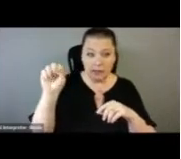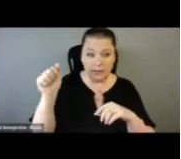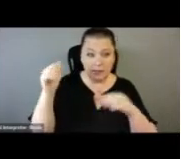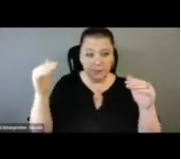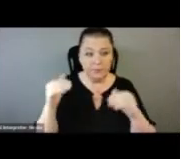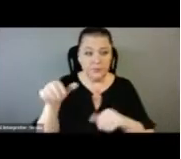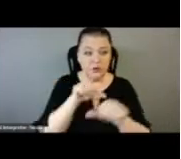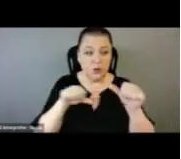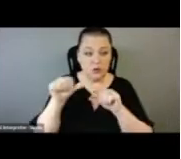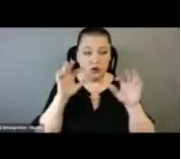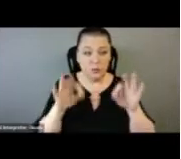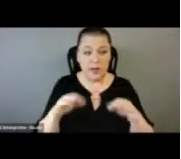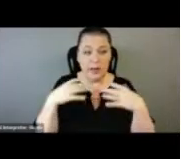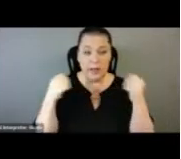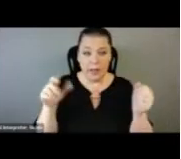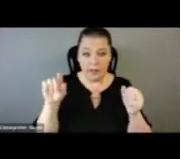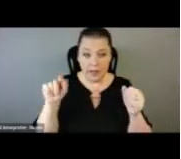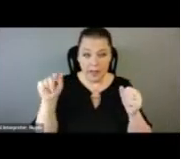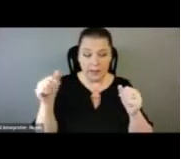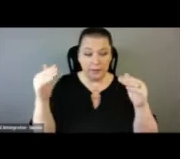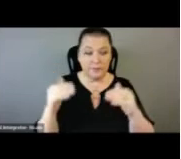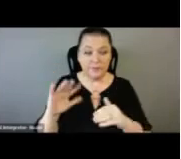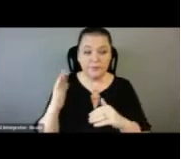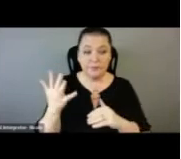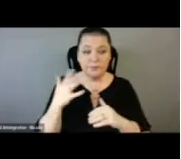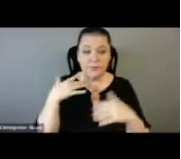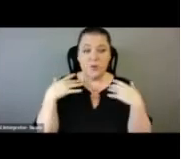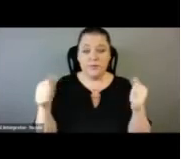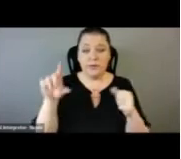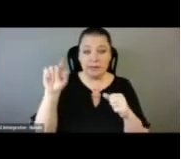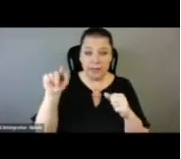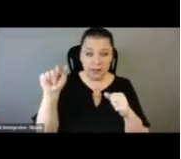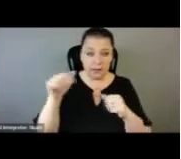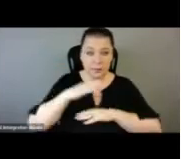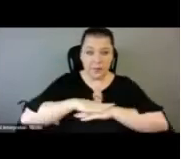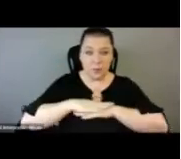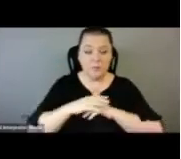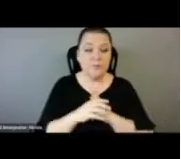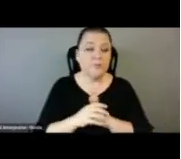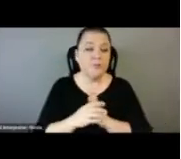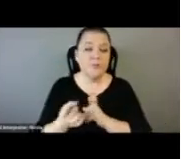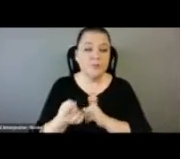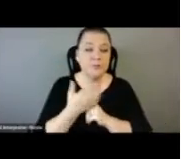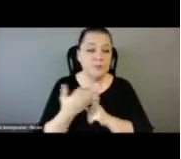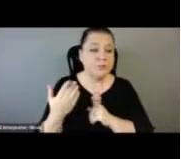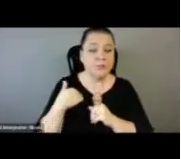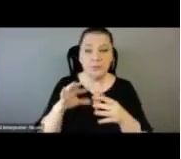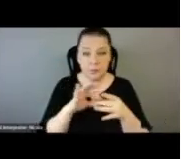of health data. The fifth one is our recovery data platform. And one one of the things I like like to mention on this slide is